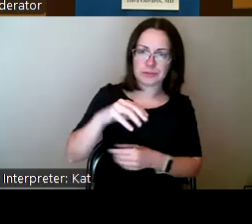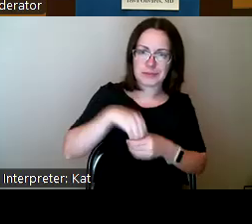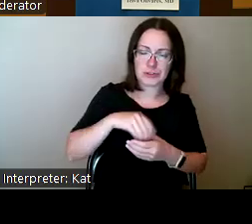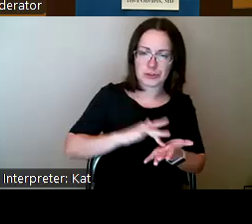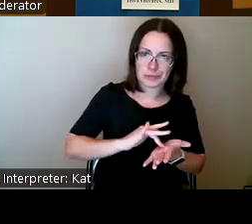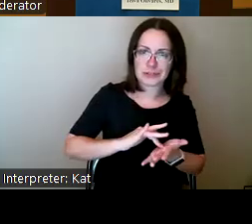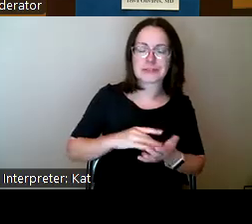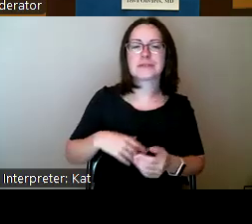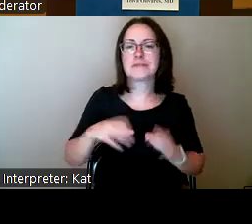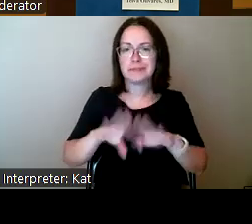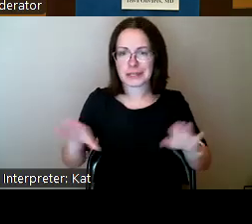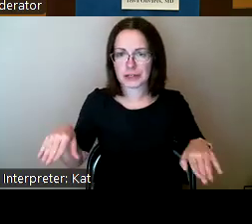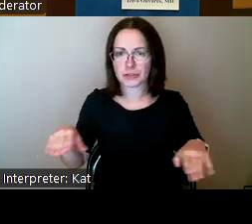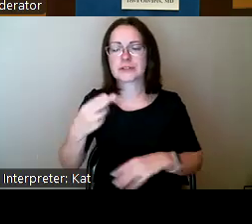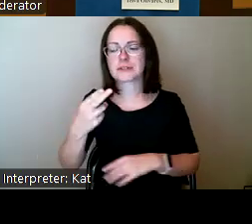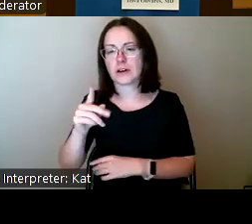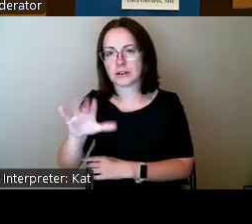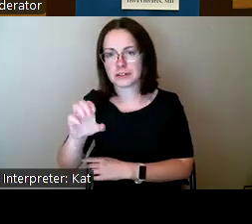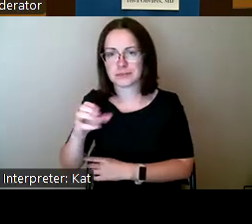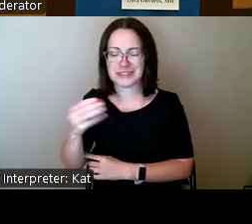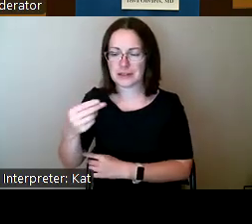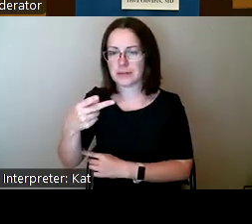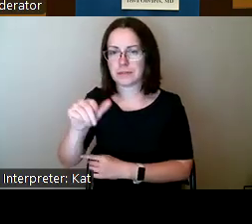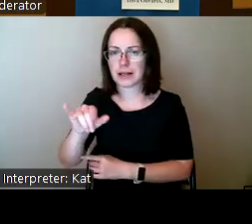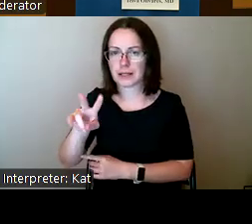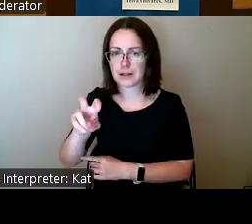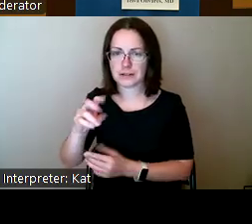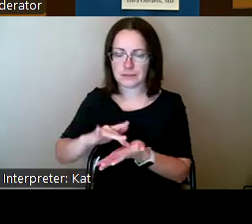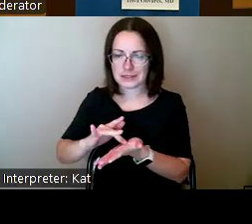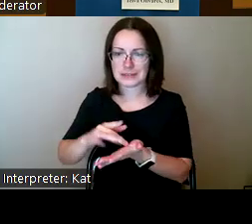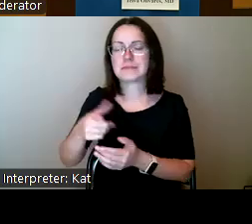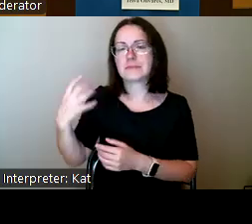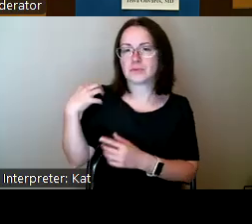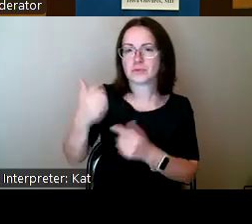palative medicine and serves as the chief of the palative care division at Strong Memorial